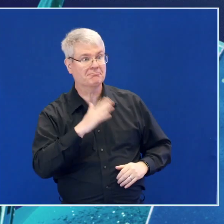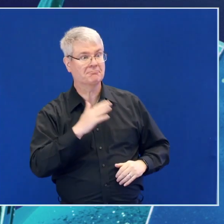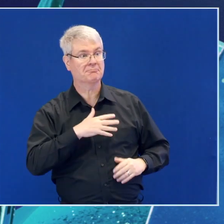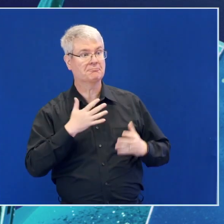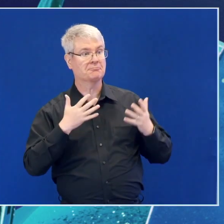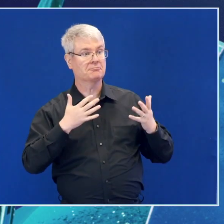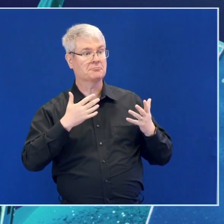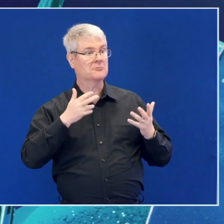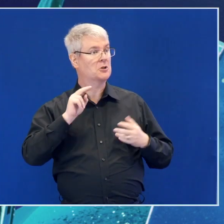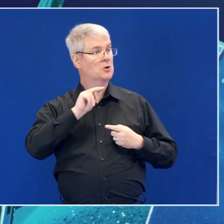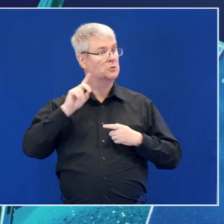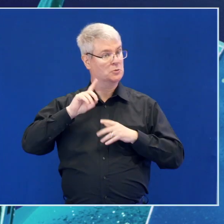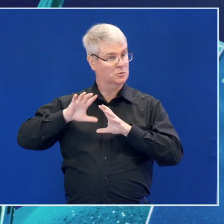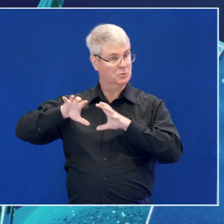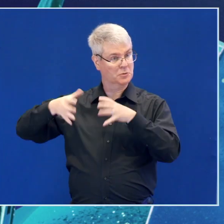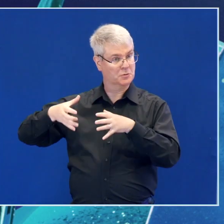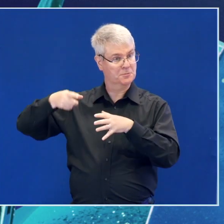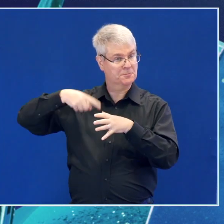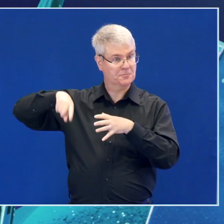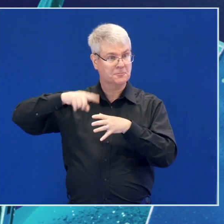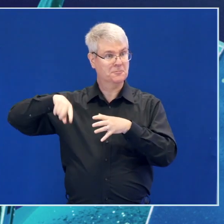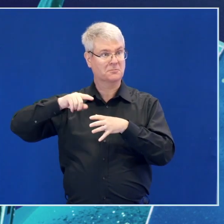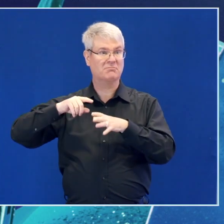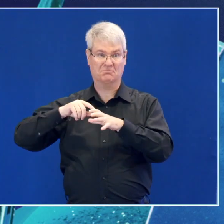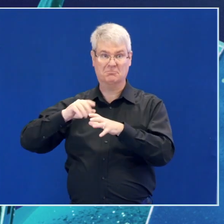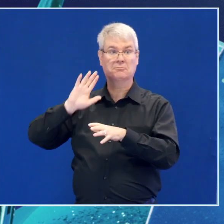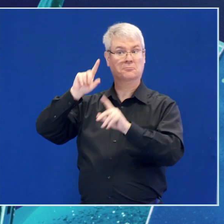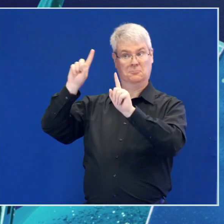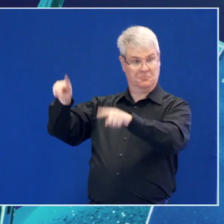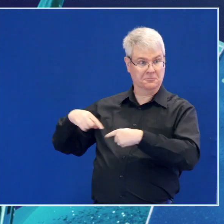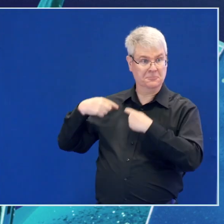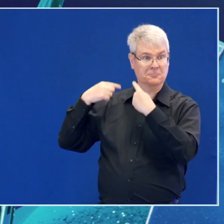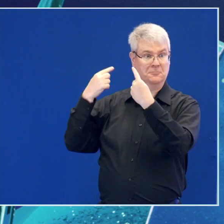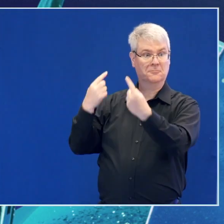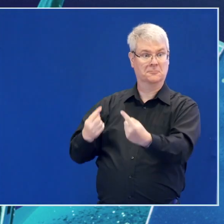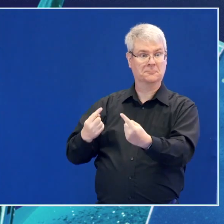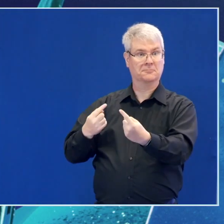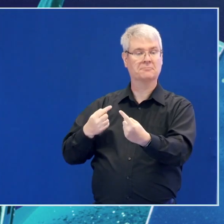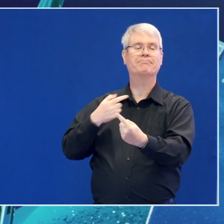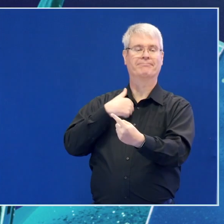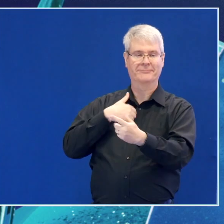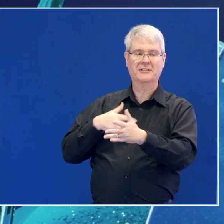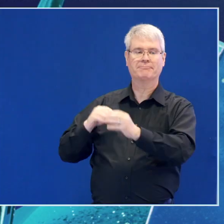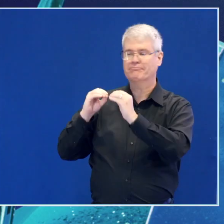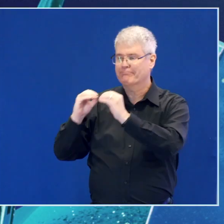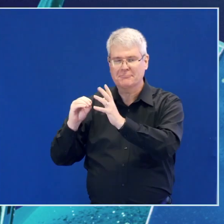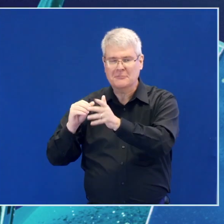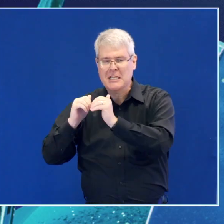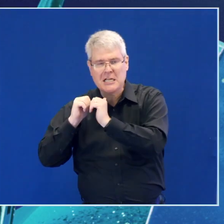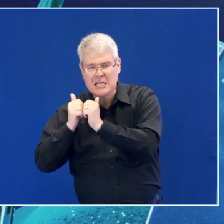For a long time, it has been a let us educate you on what this is and how it applies to your project,